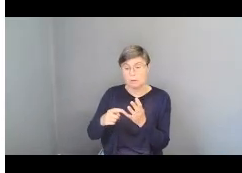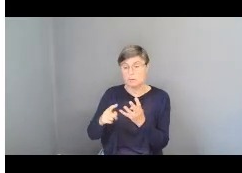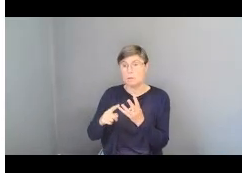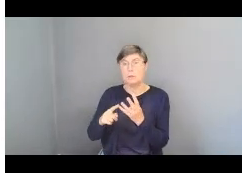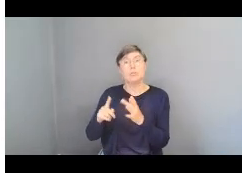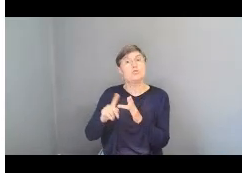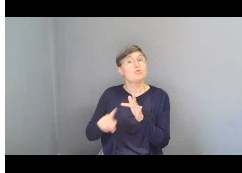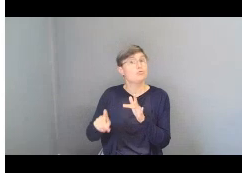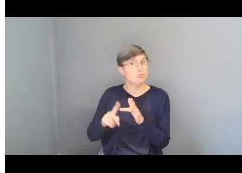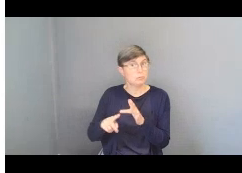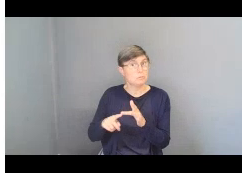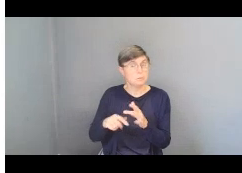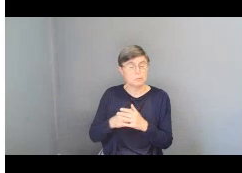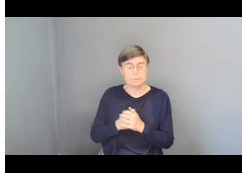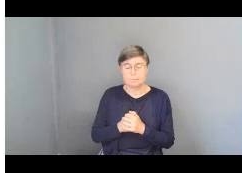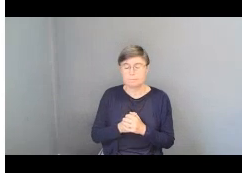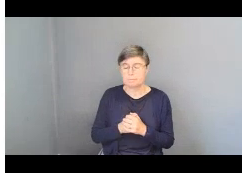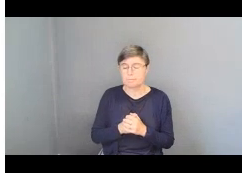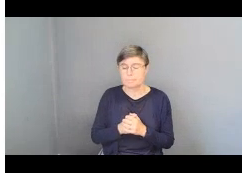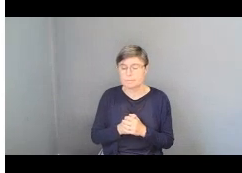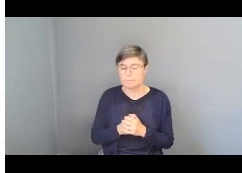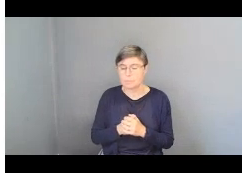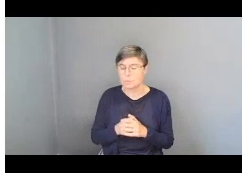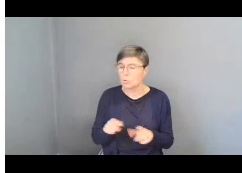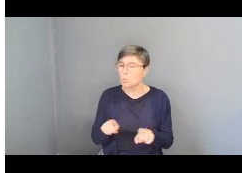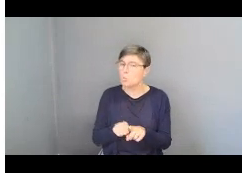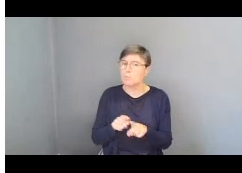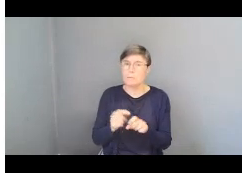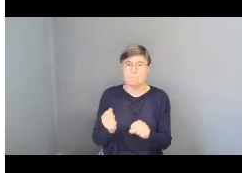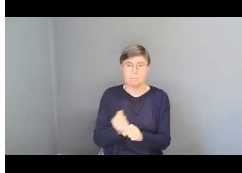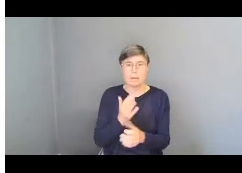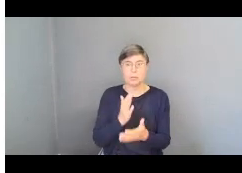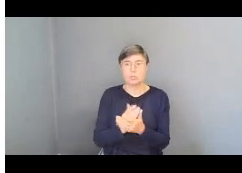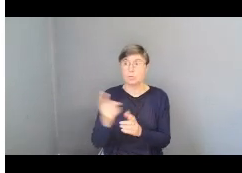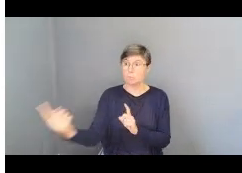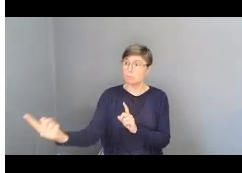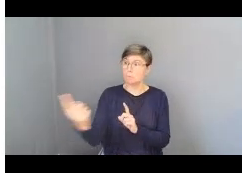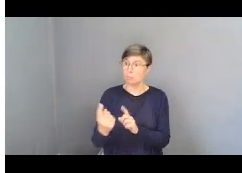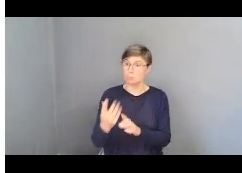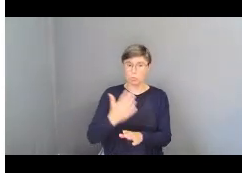Also, providing a safe place for them to work